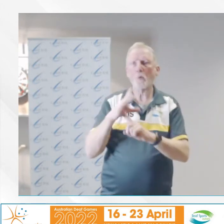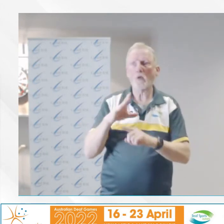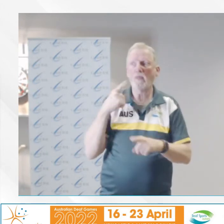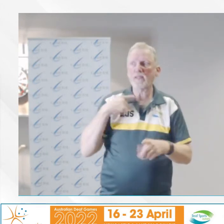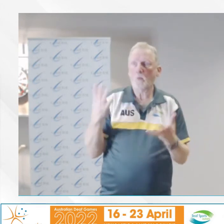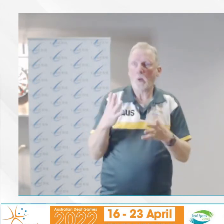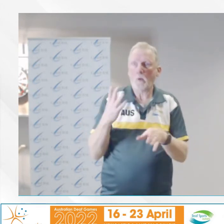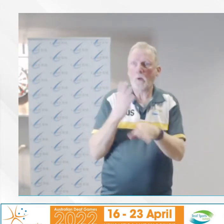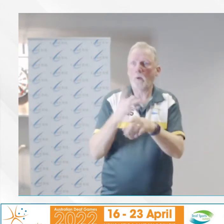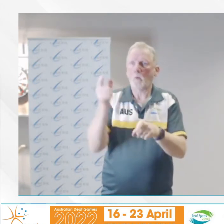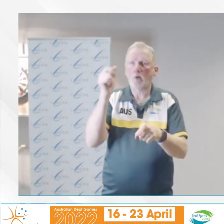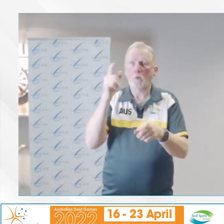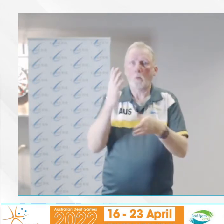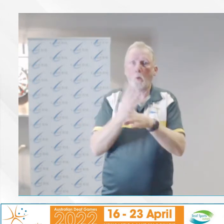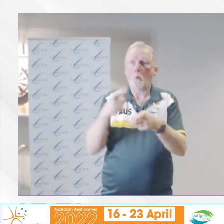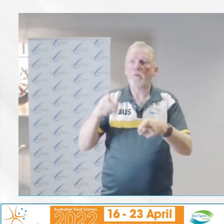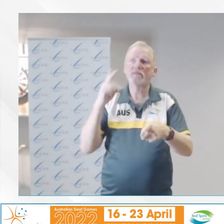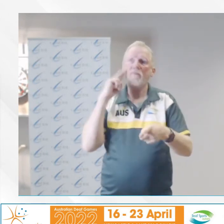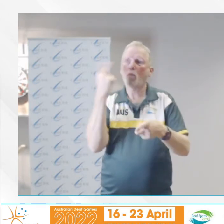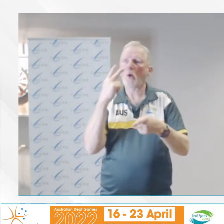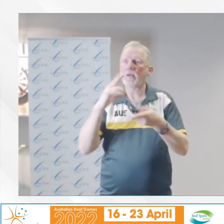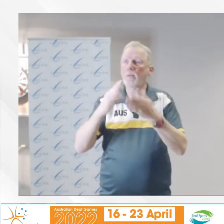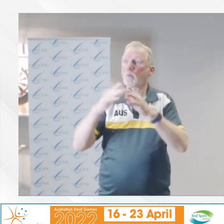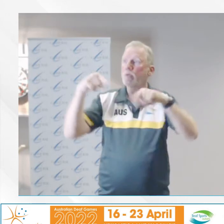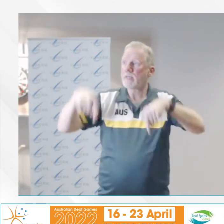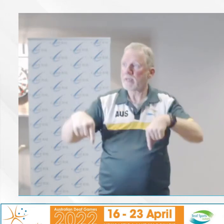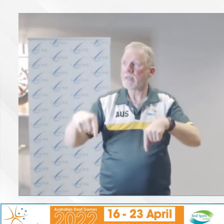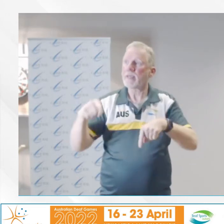and communication support that they need in order to attend these events